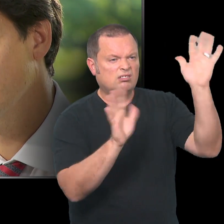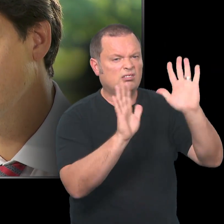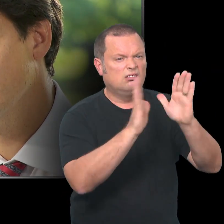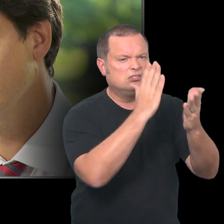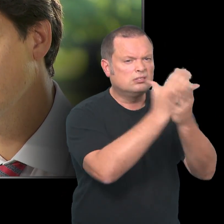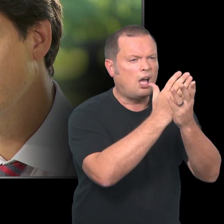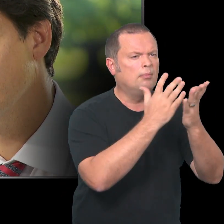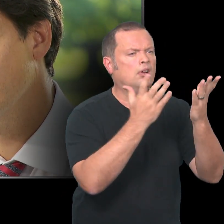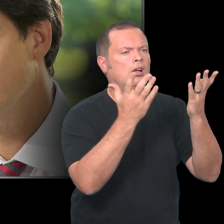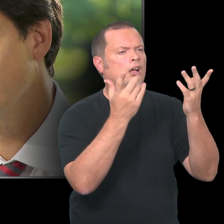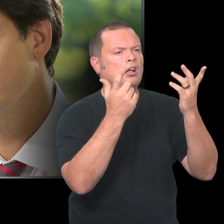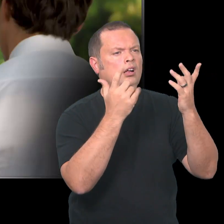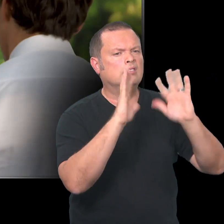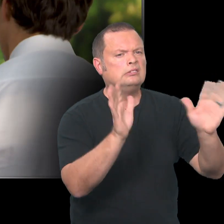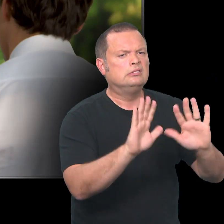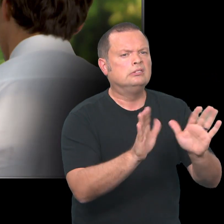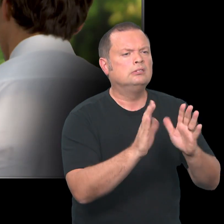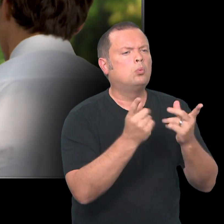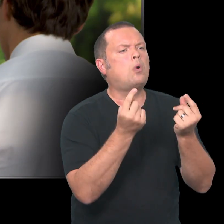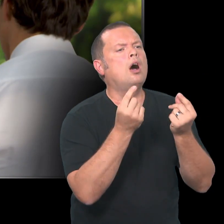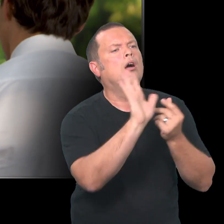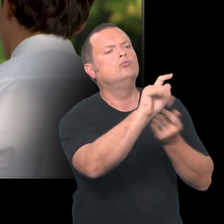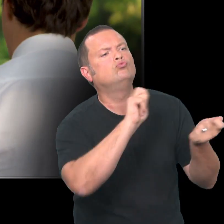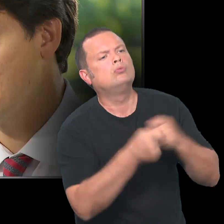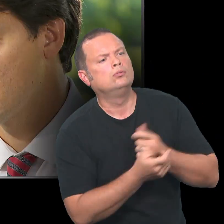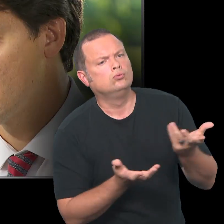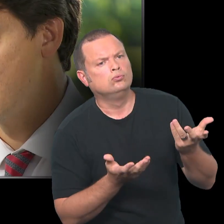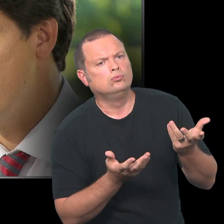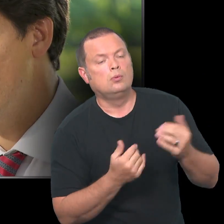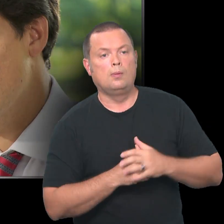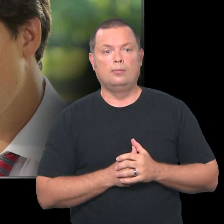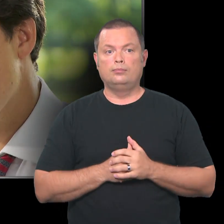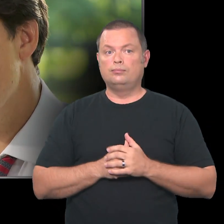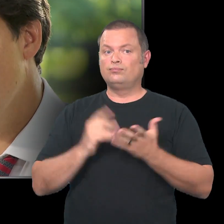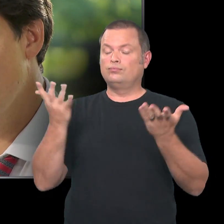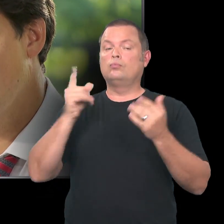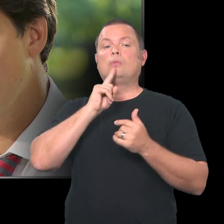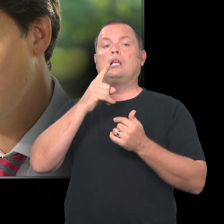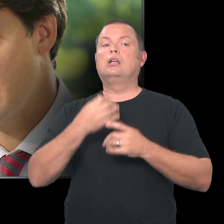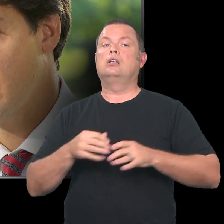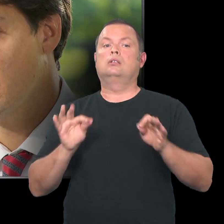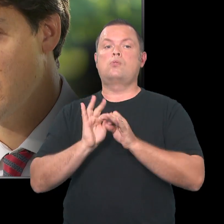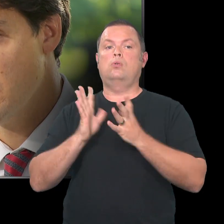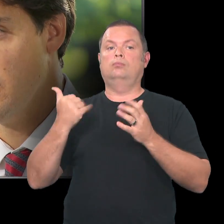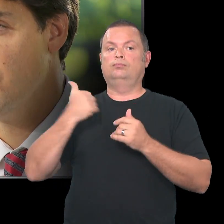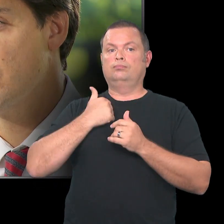you would do differently, call the planes back, what would you do?